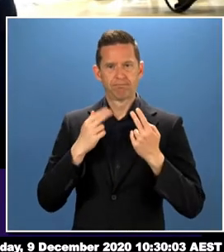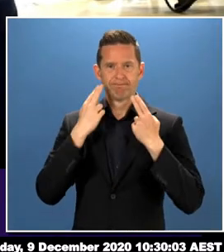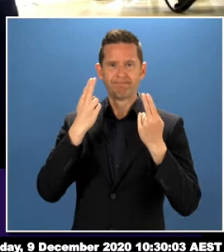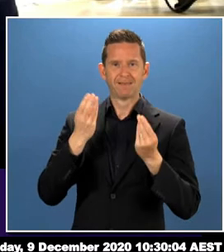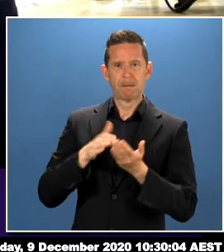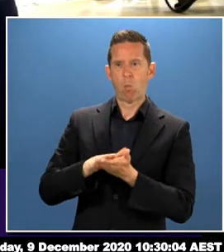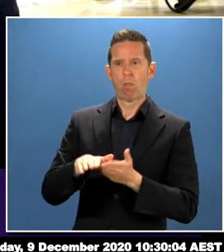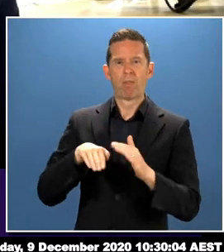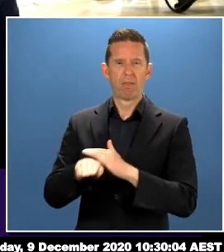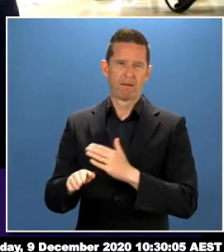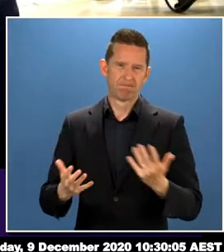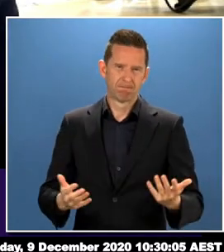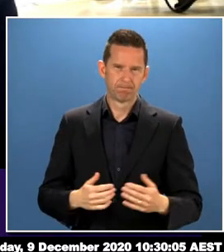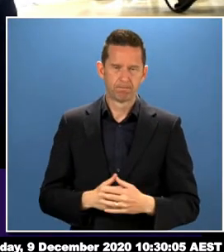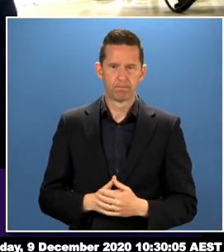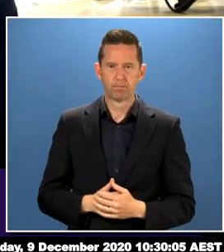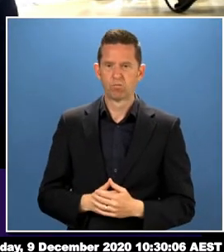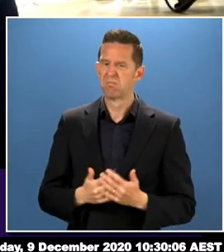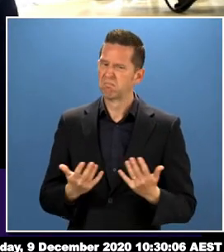And so the more pressure and the more pain, is it that